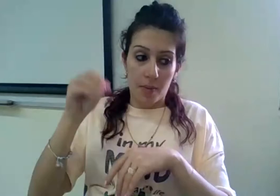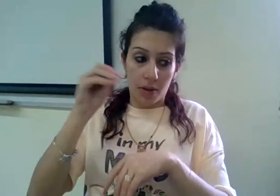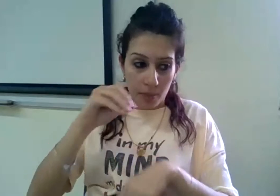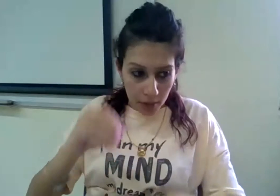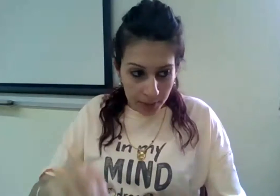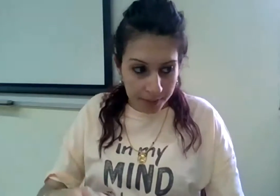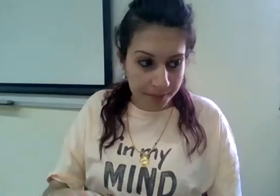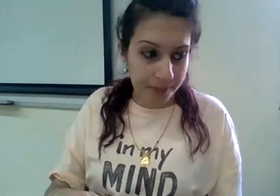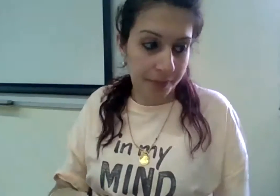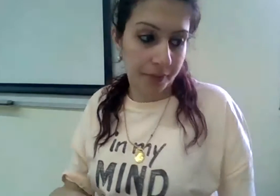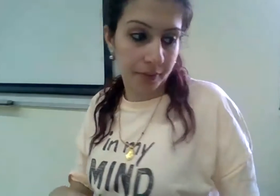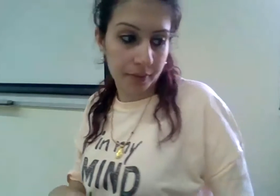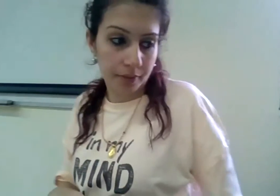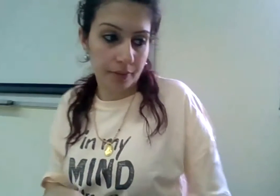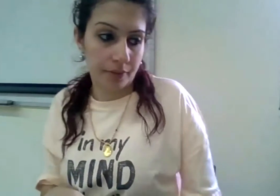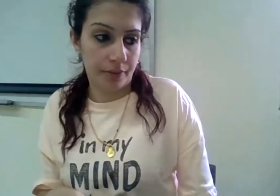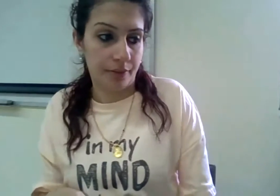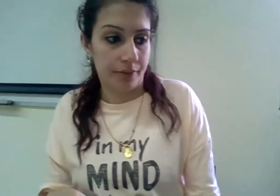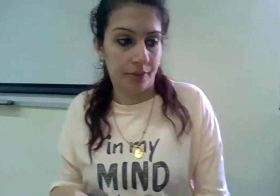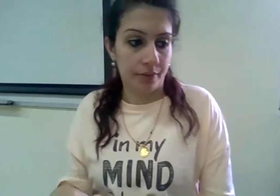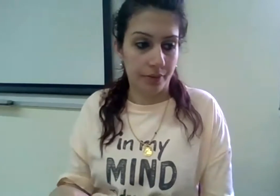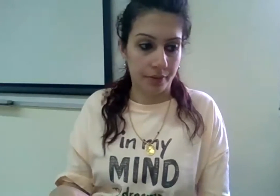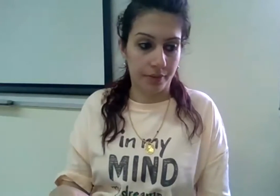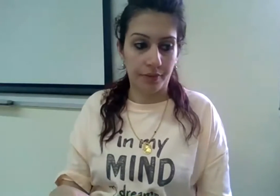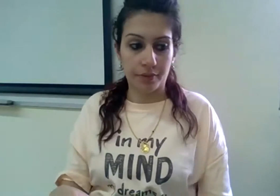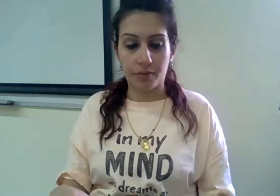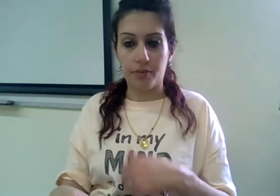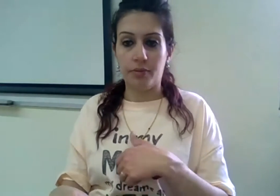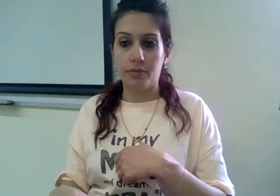the challenge lies. And she would like to hear if there are any practices